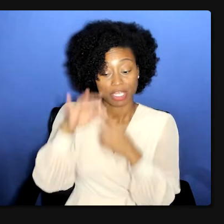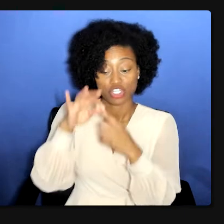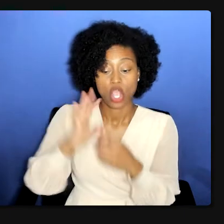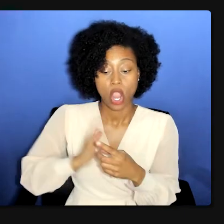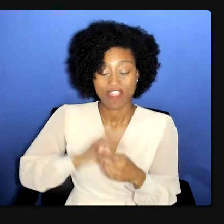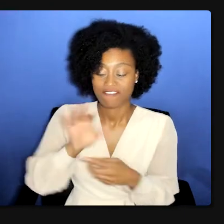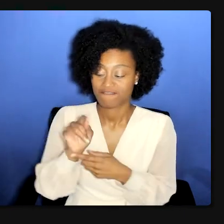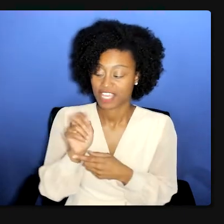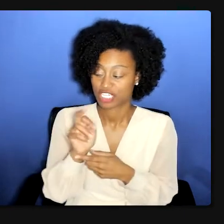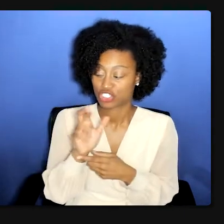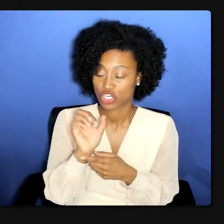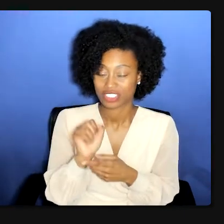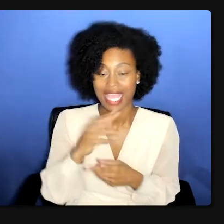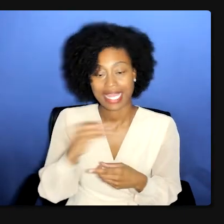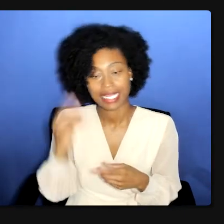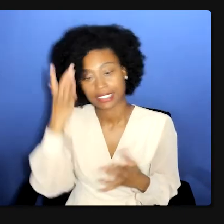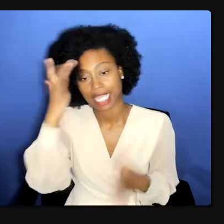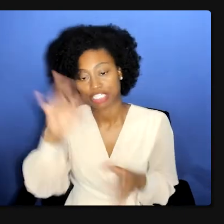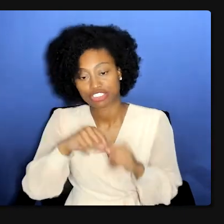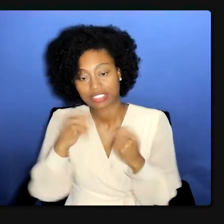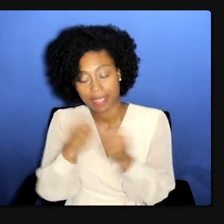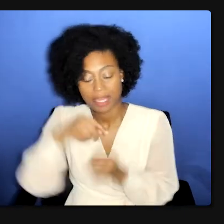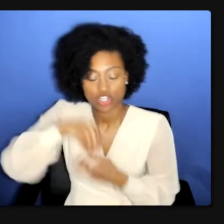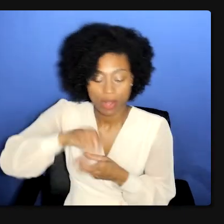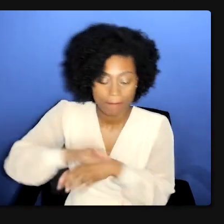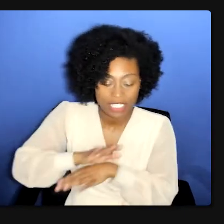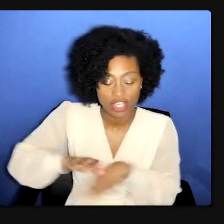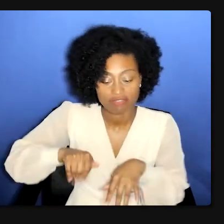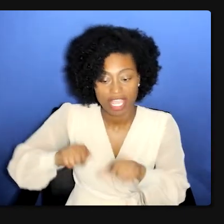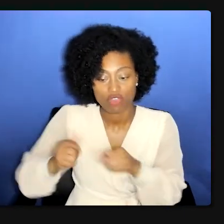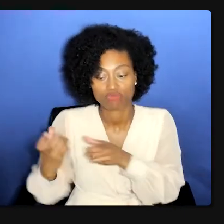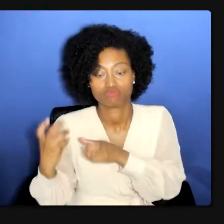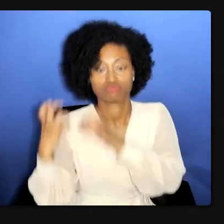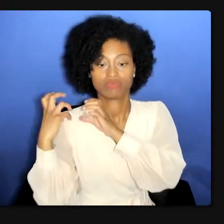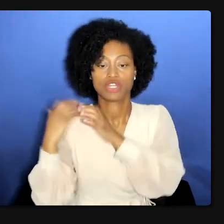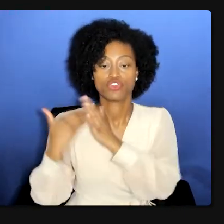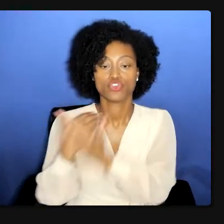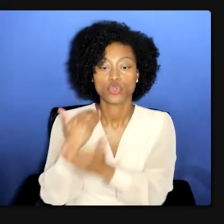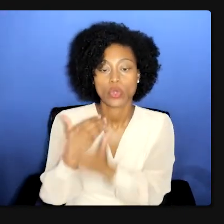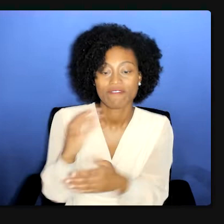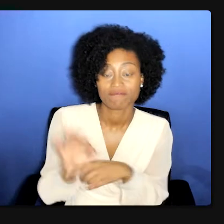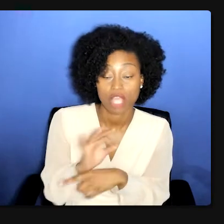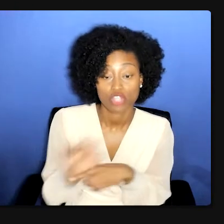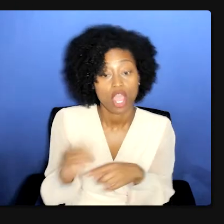and our internal business intelligence team has taken on new functionality.